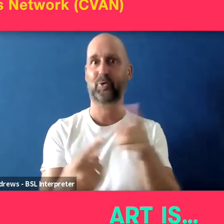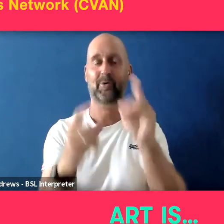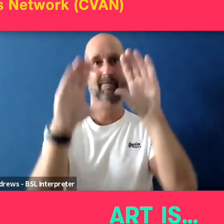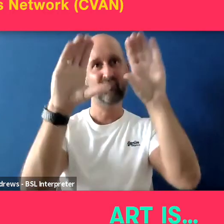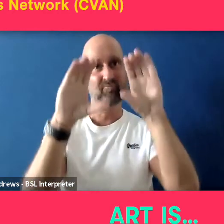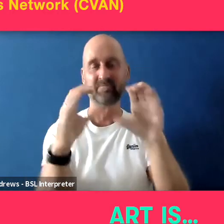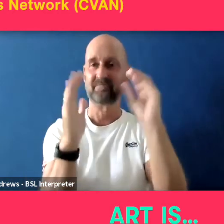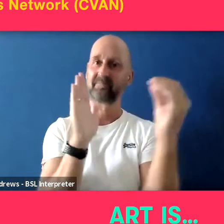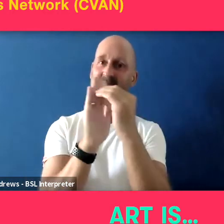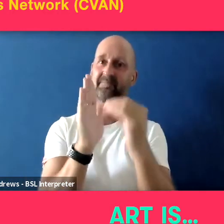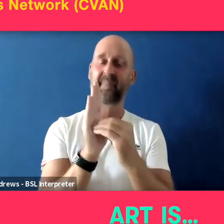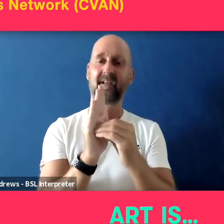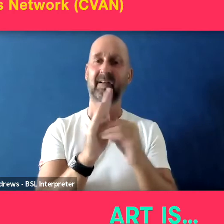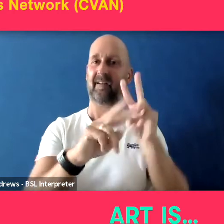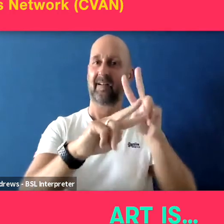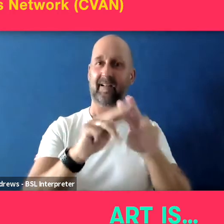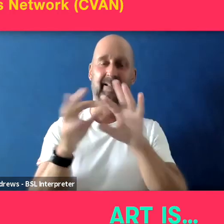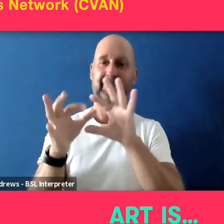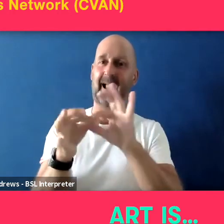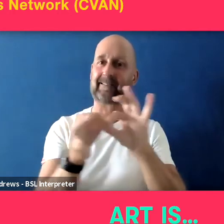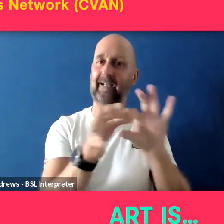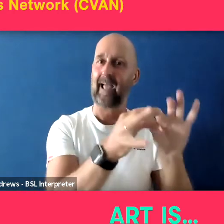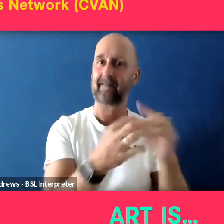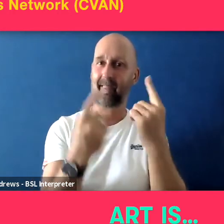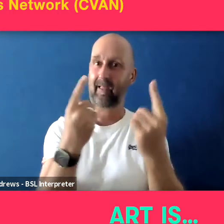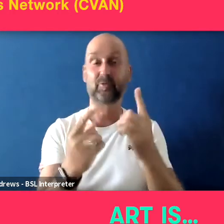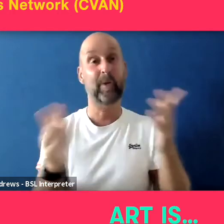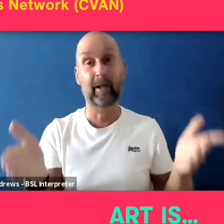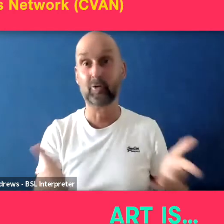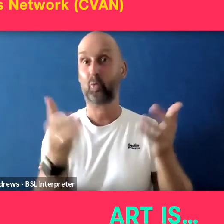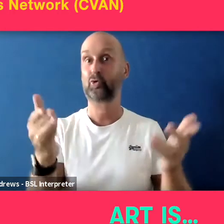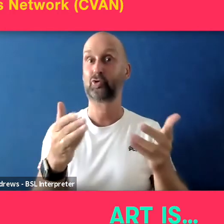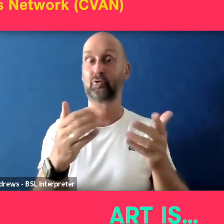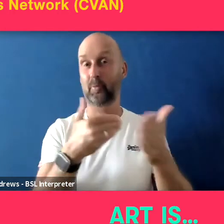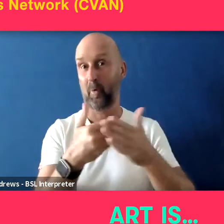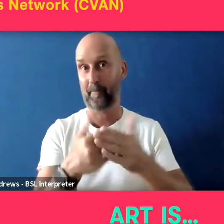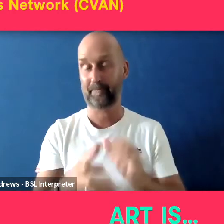and tag others and encourage them to do the same. For a unified message